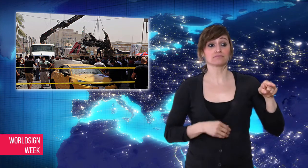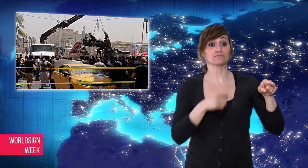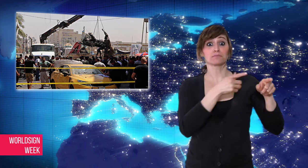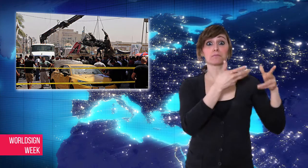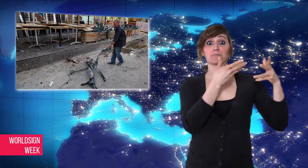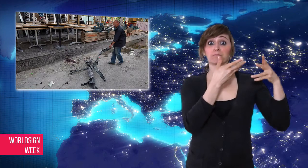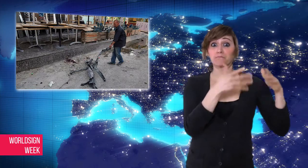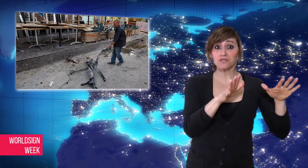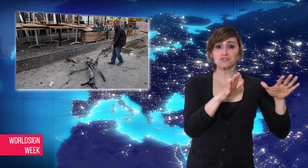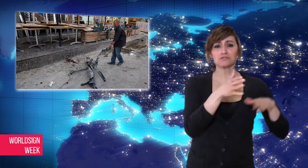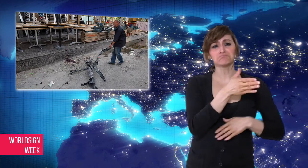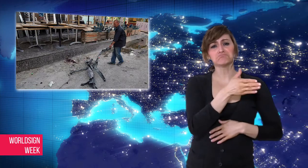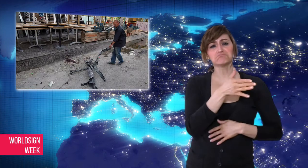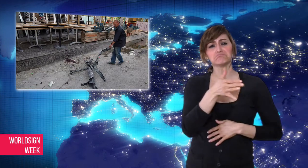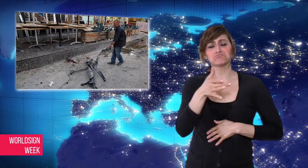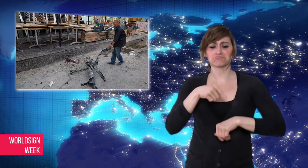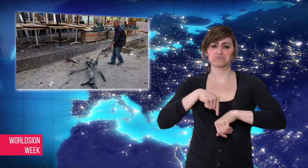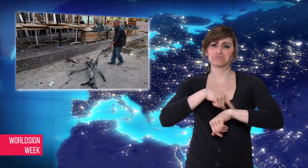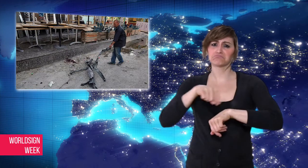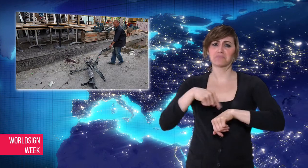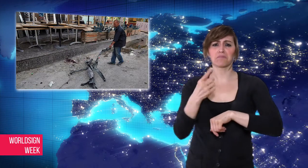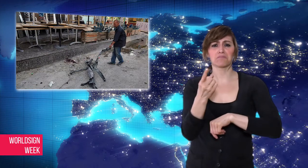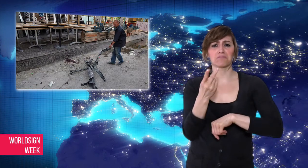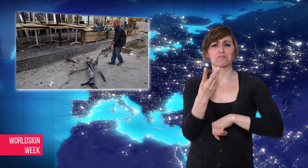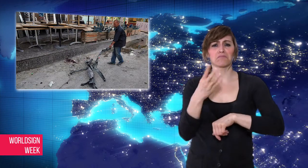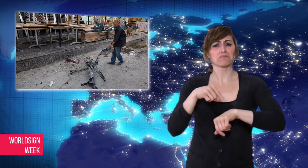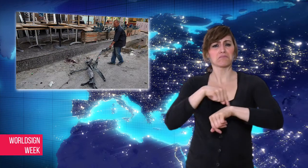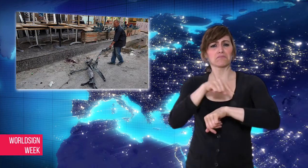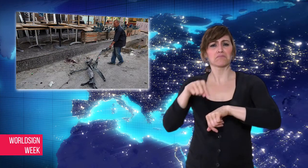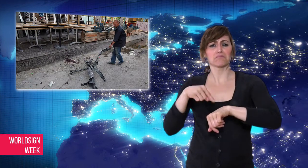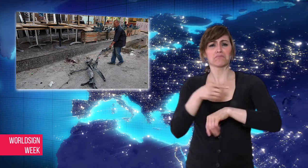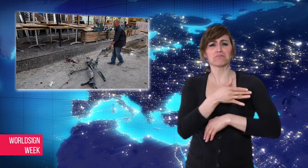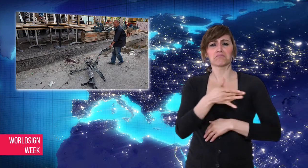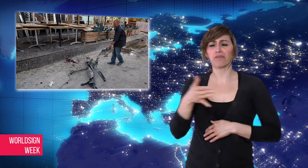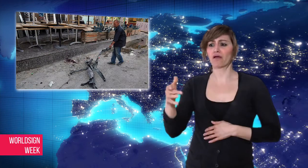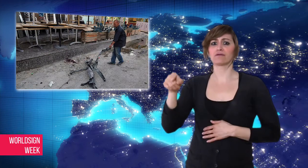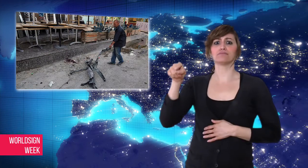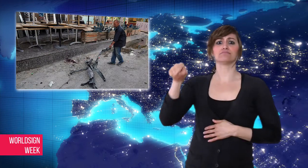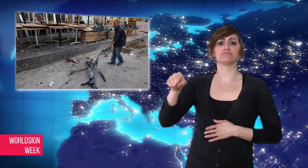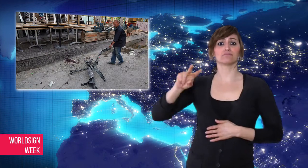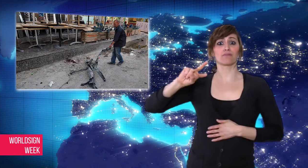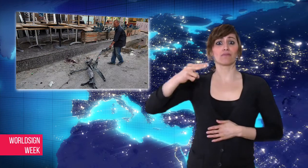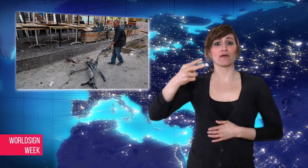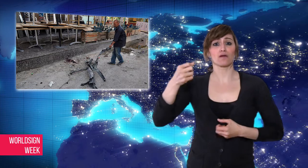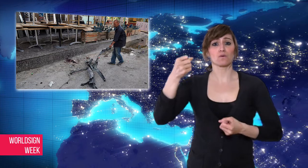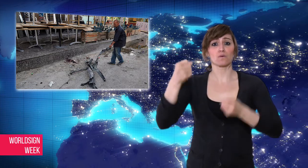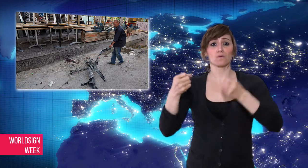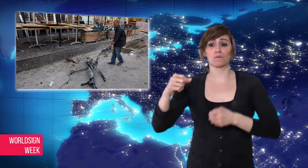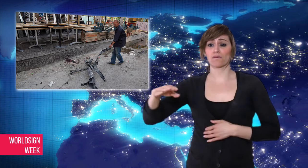near the state pension office.